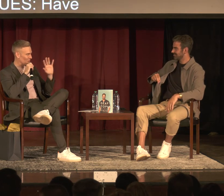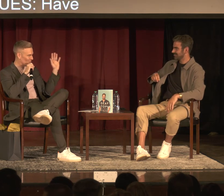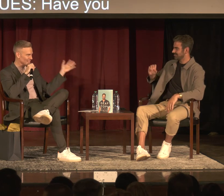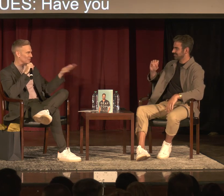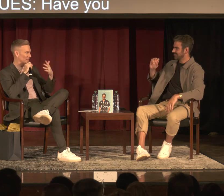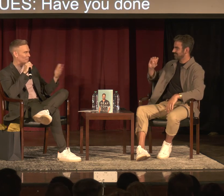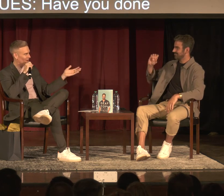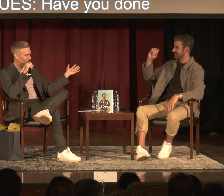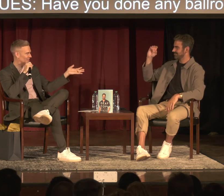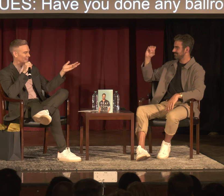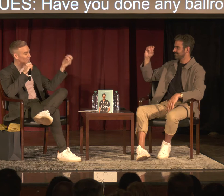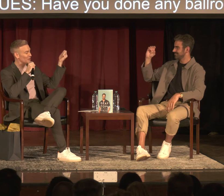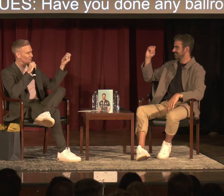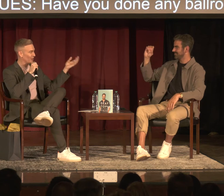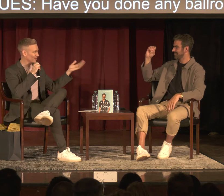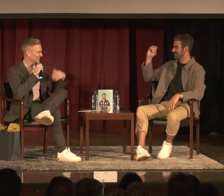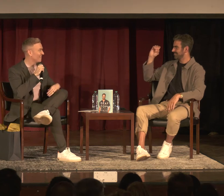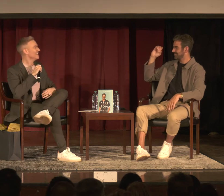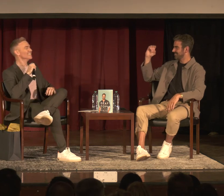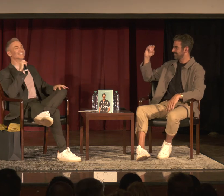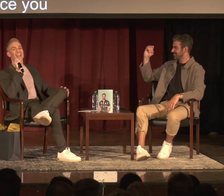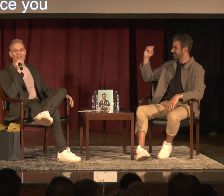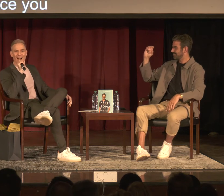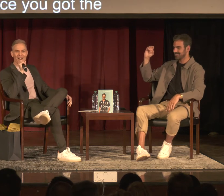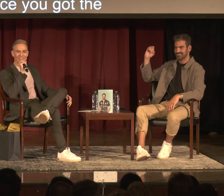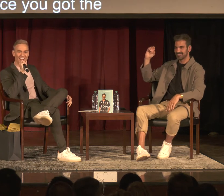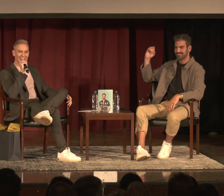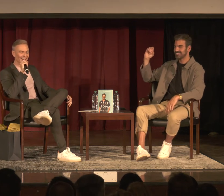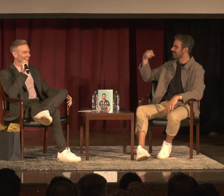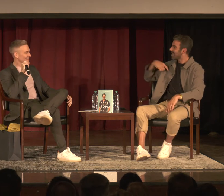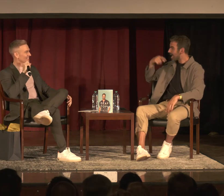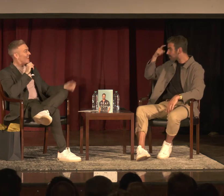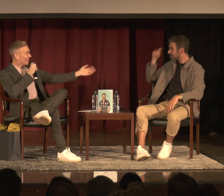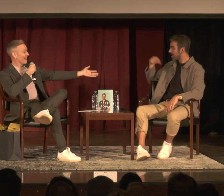or once you got the ball, the mirror ball? (NYLE AND MATTHEW TALKING OVER EACHOTHER)